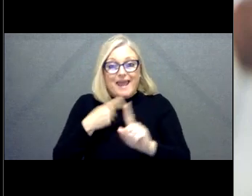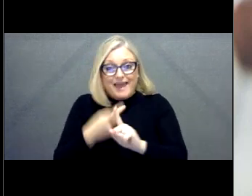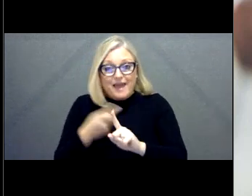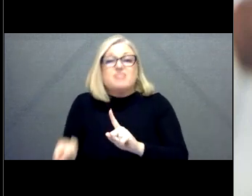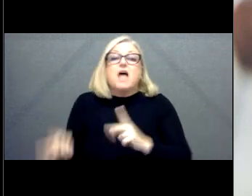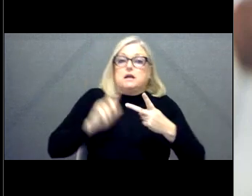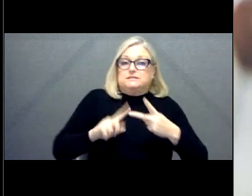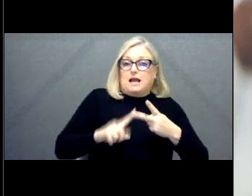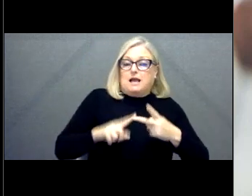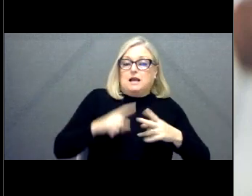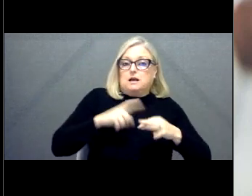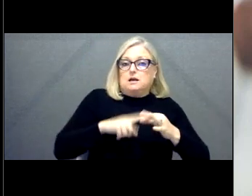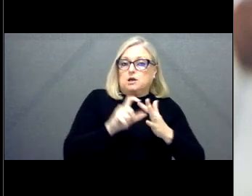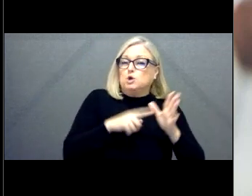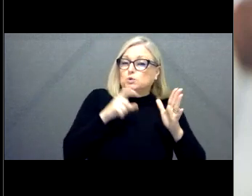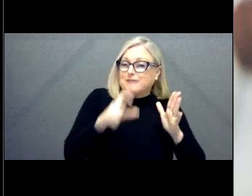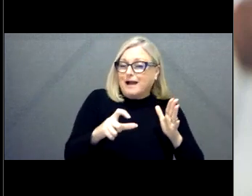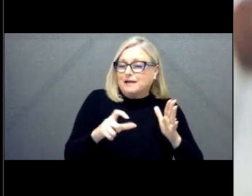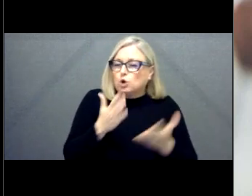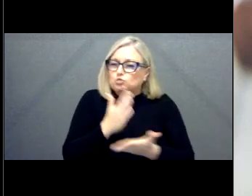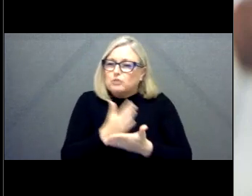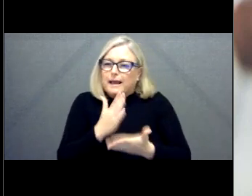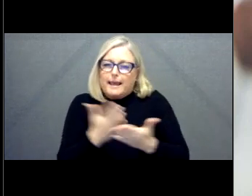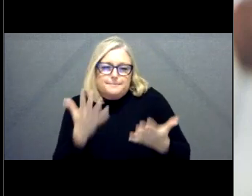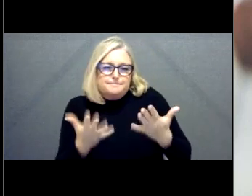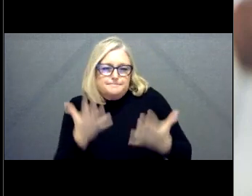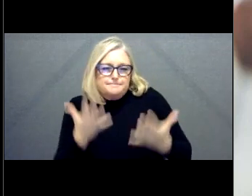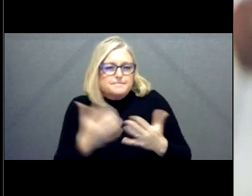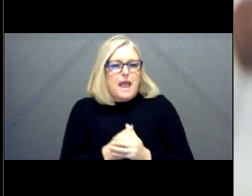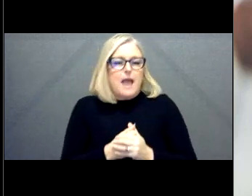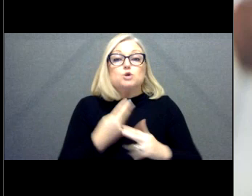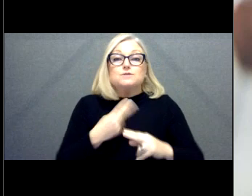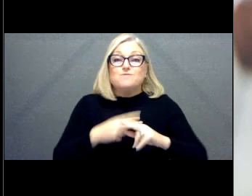imprisonment which is really the key thing for the Drug and Alcohol Court being at the perhaps other